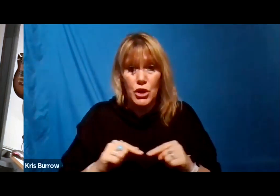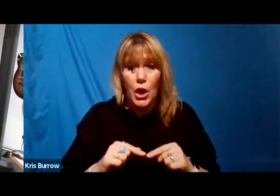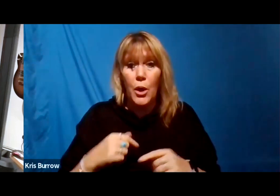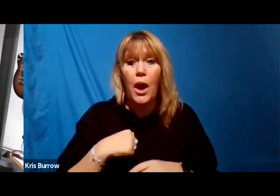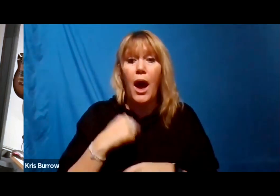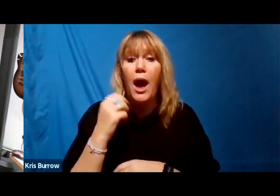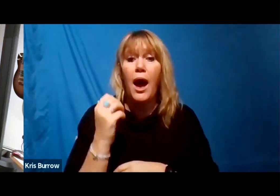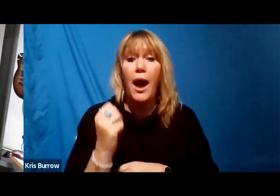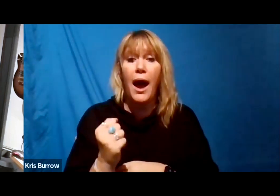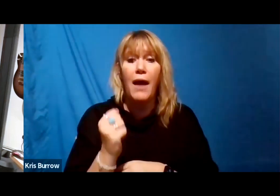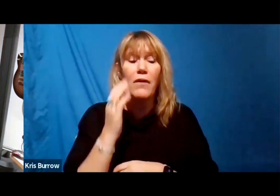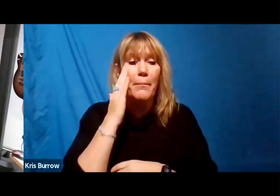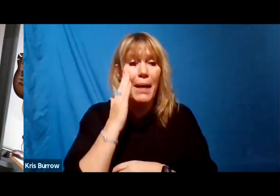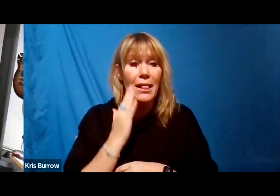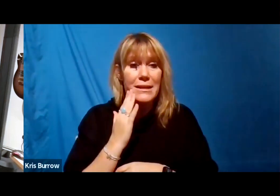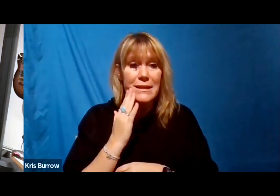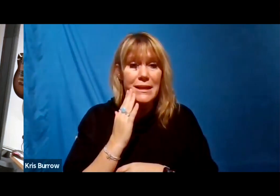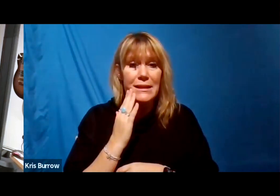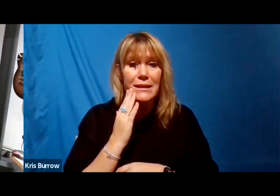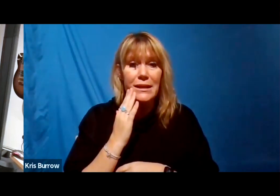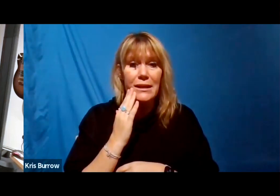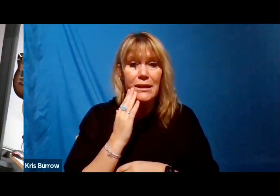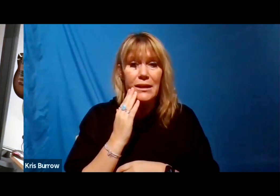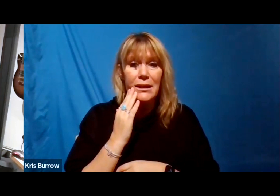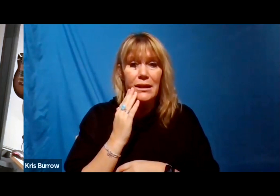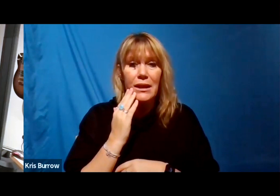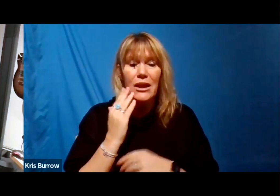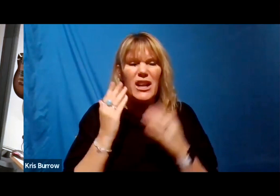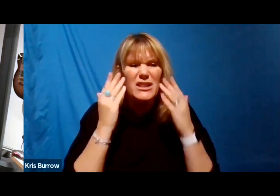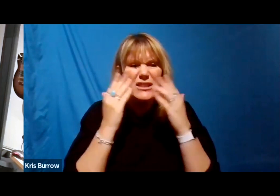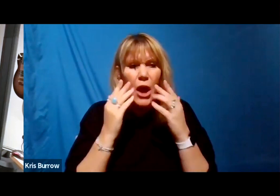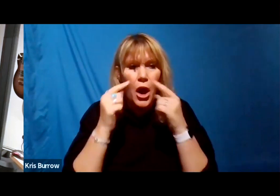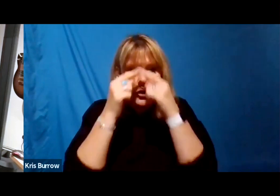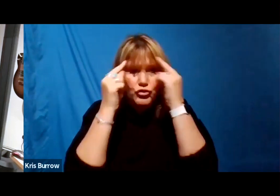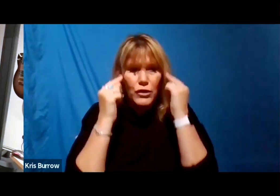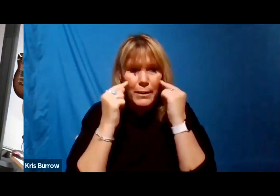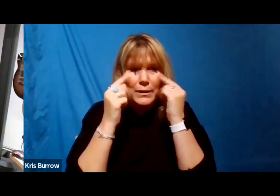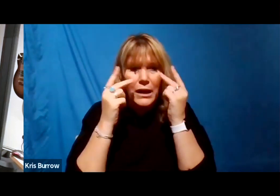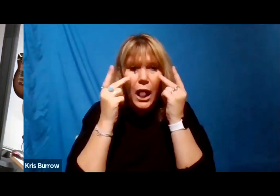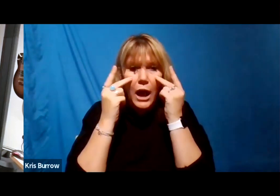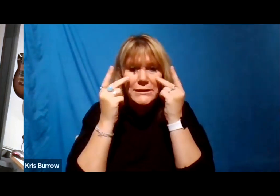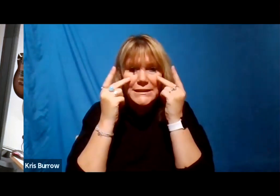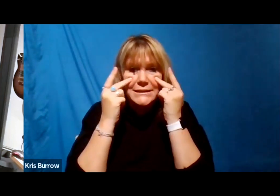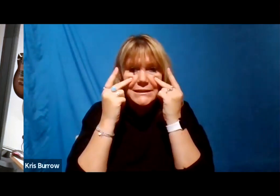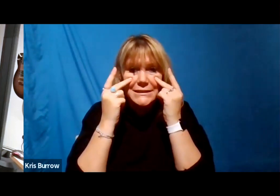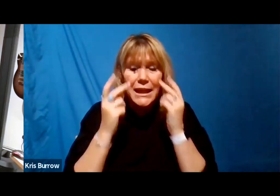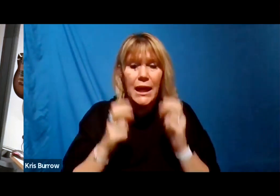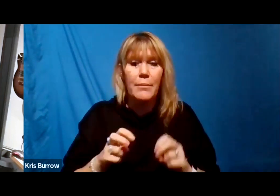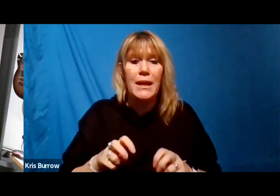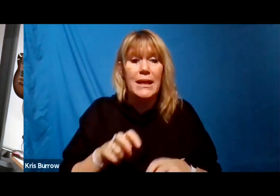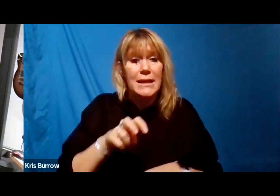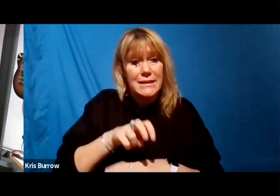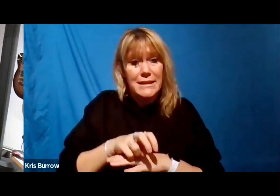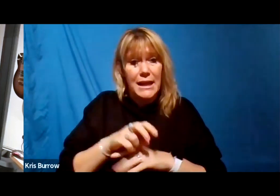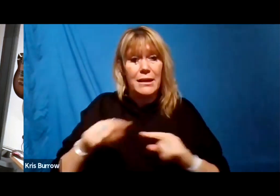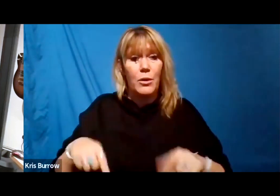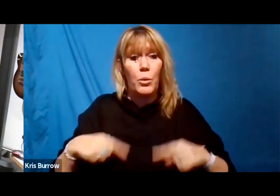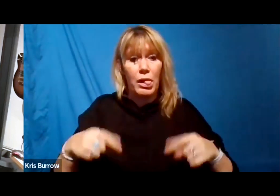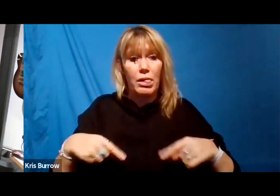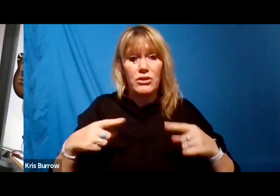I have pale skin, and dark-rimmed classes, I have sat in my wheelchair